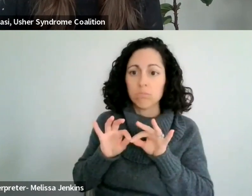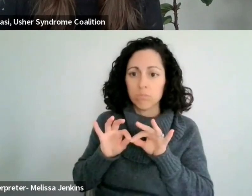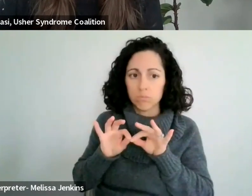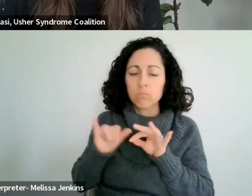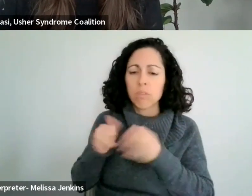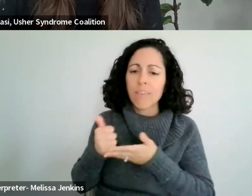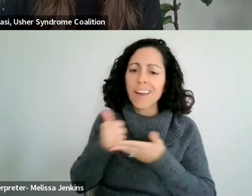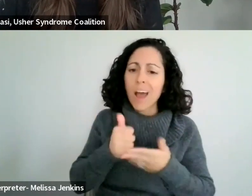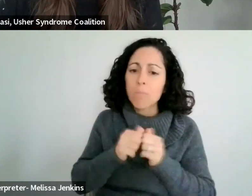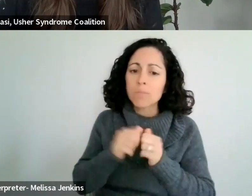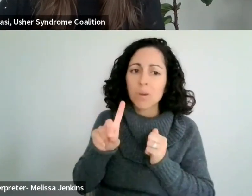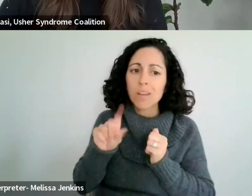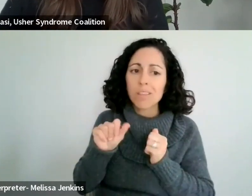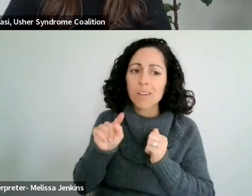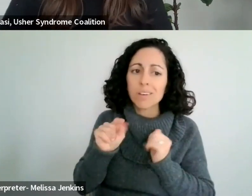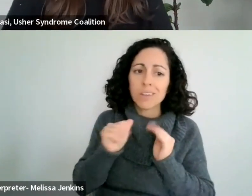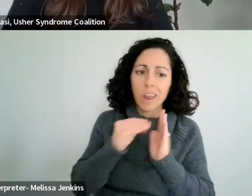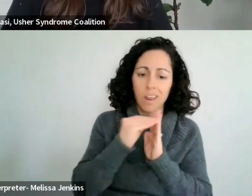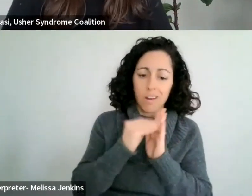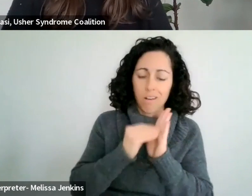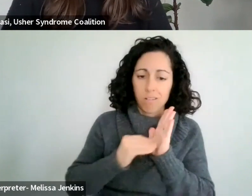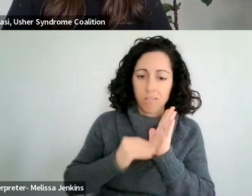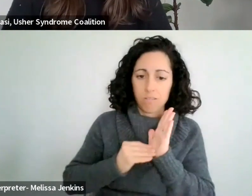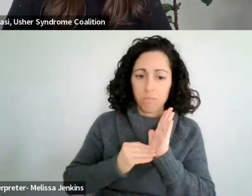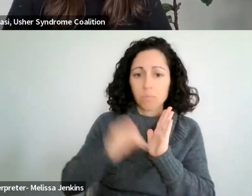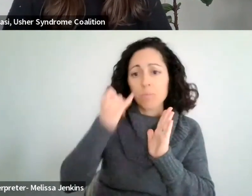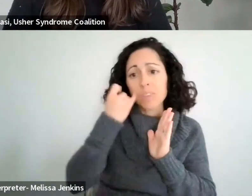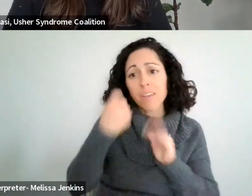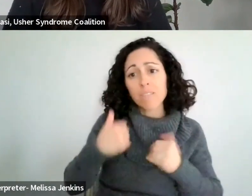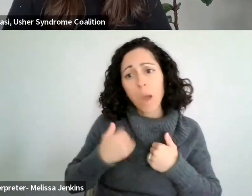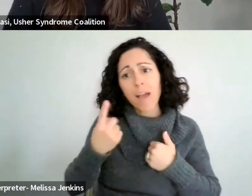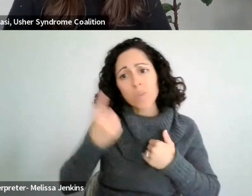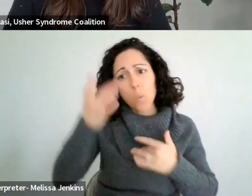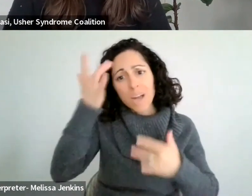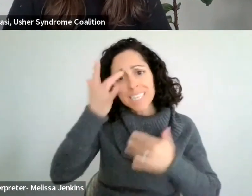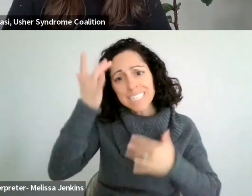When you have a disease that can vary dramatically from one patient to another,